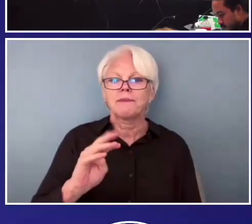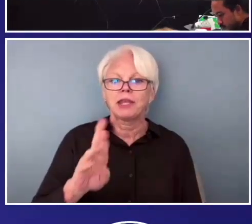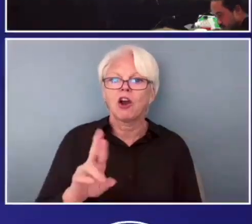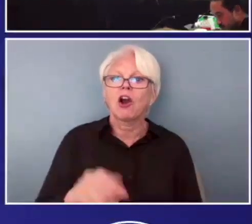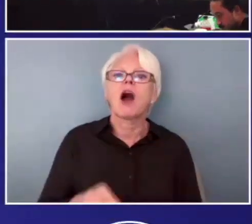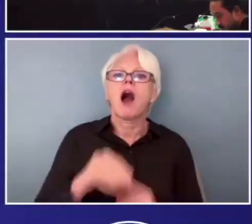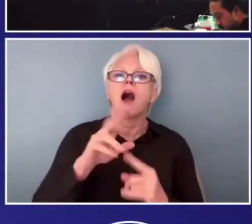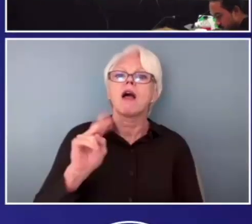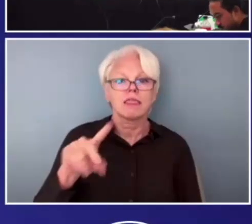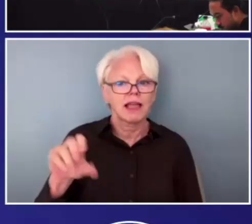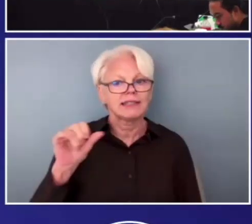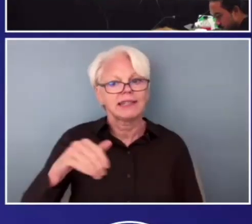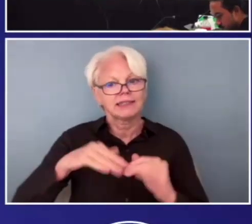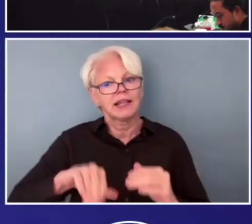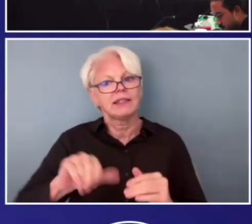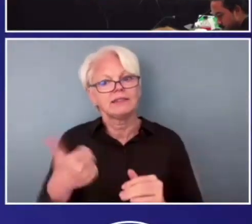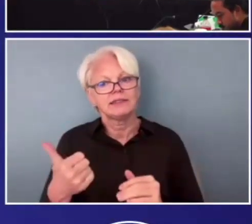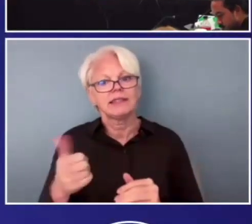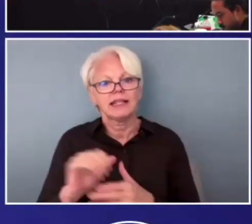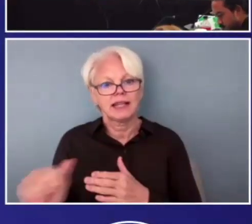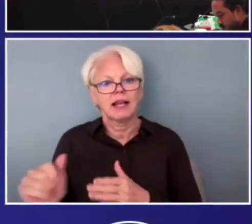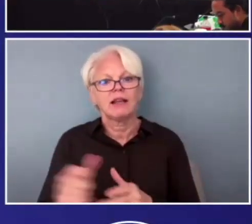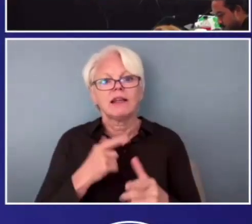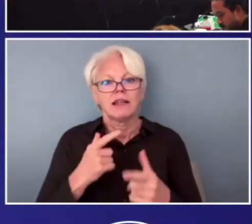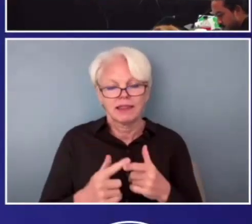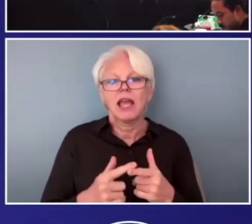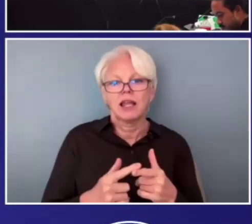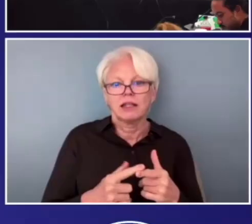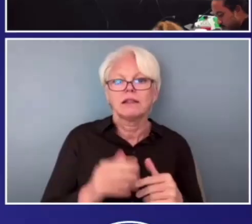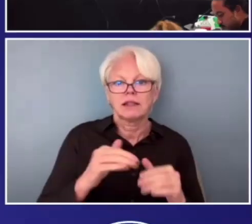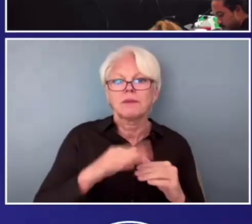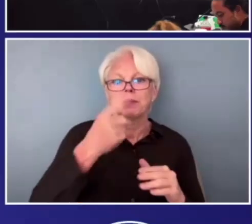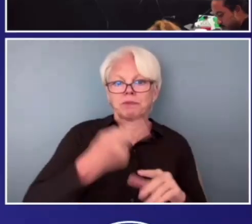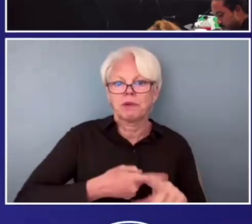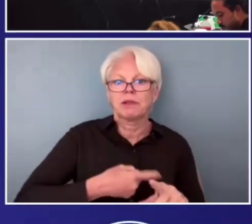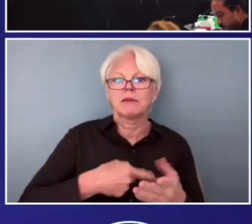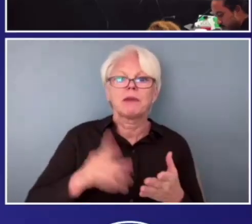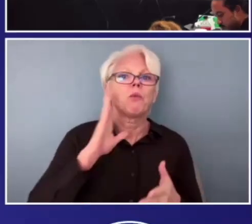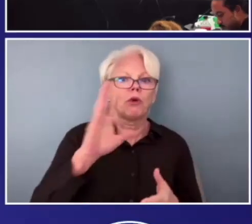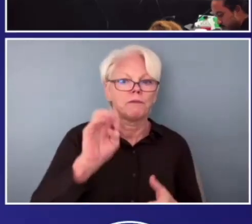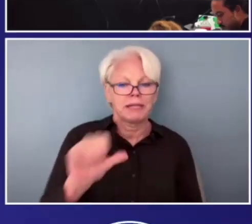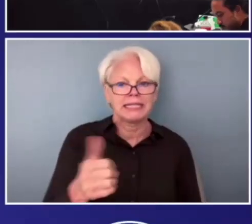$10, the borrower's monthly payment is $10. And so we had to clarify that. That wasn't the part I was thinking about